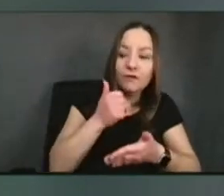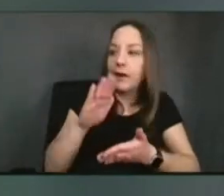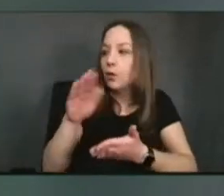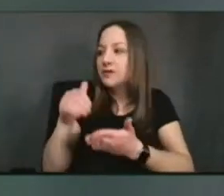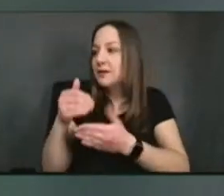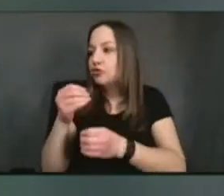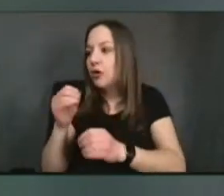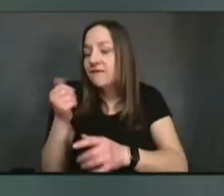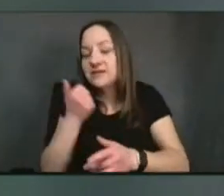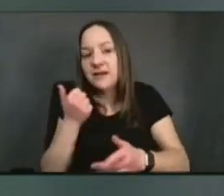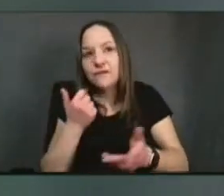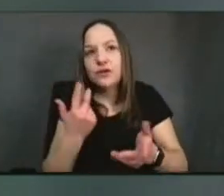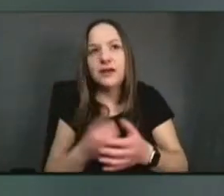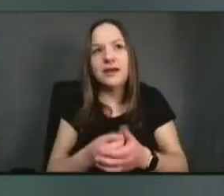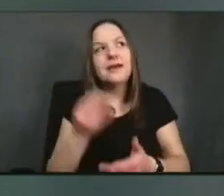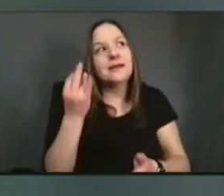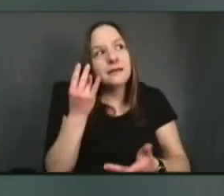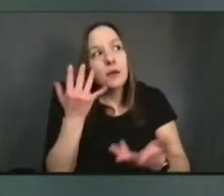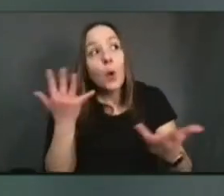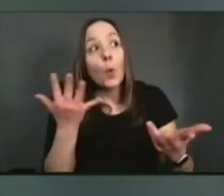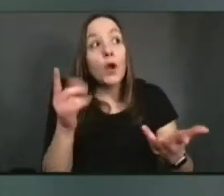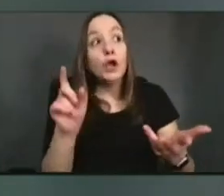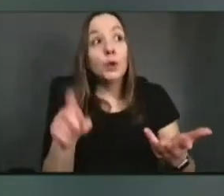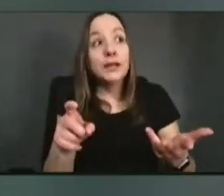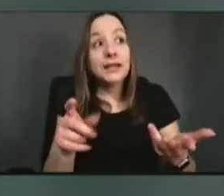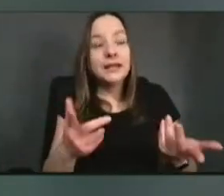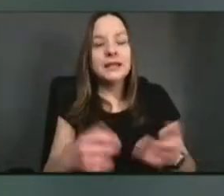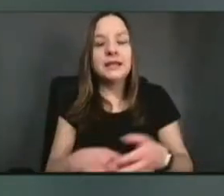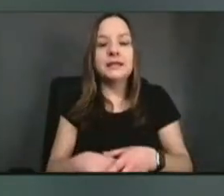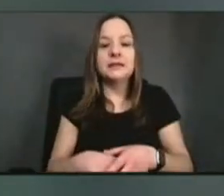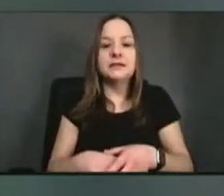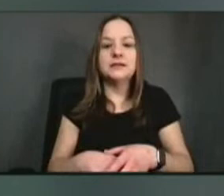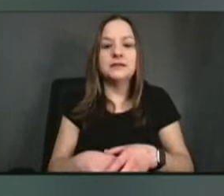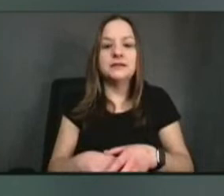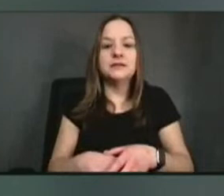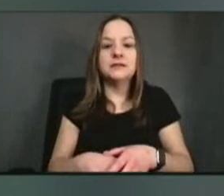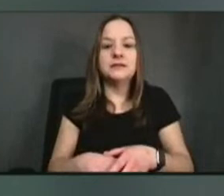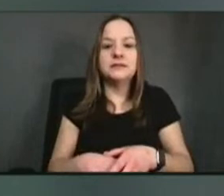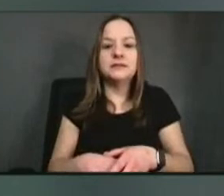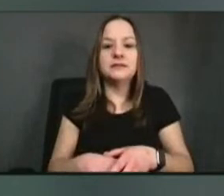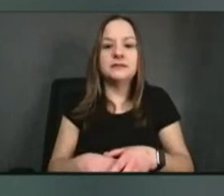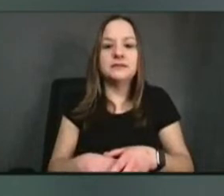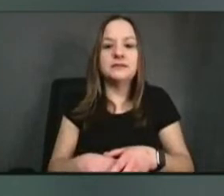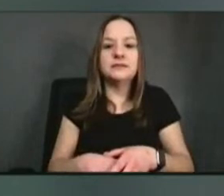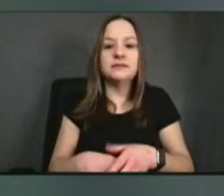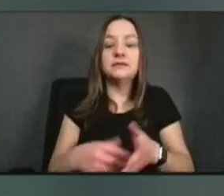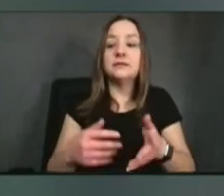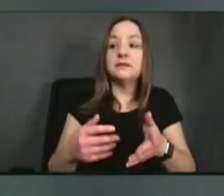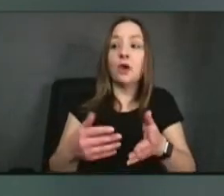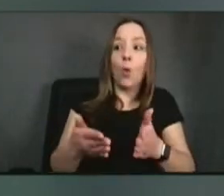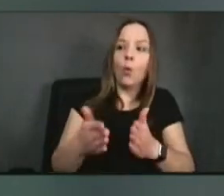when they come to school every year come to Central office every day, Starting with the question. What do you need? Um,